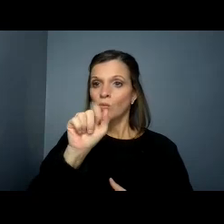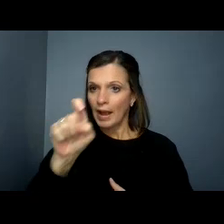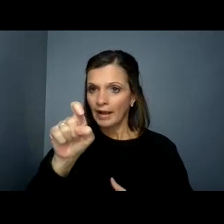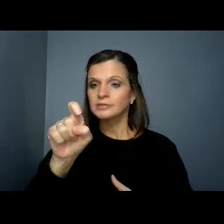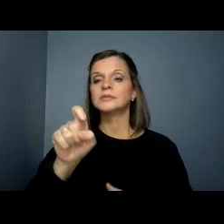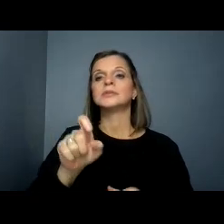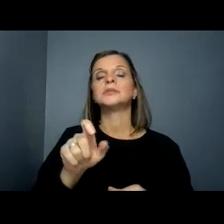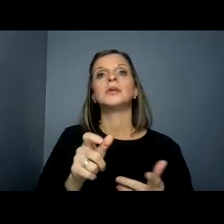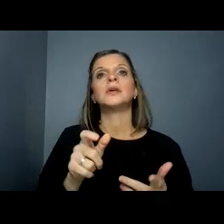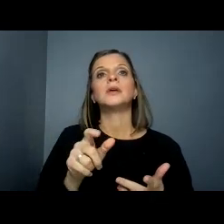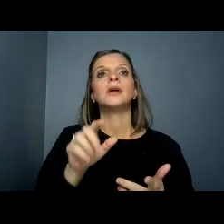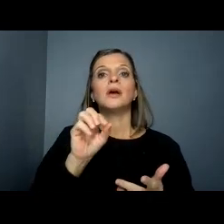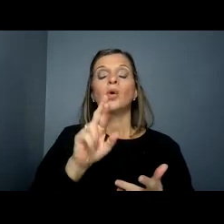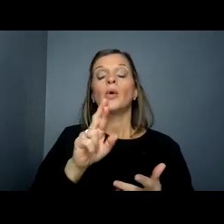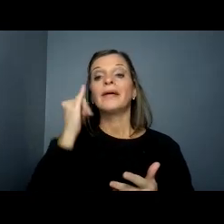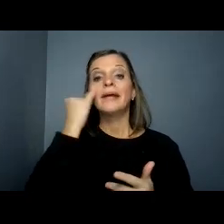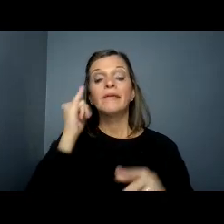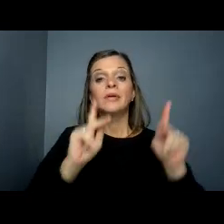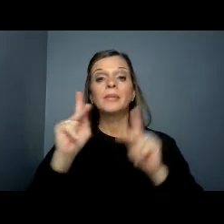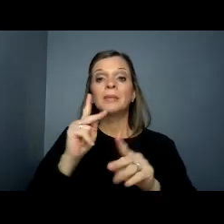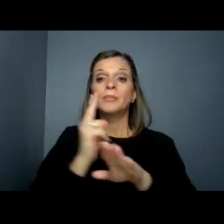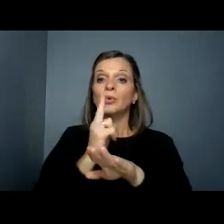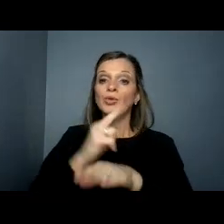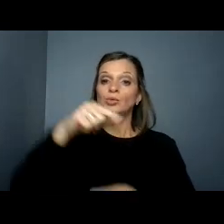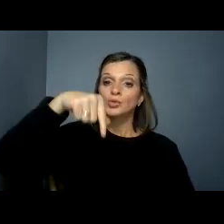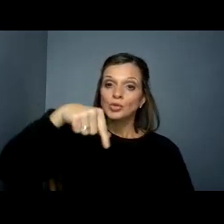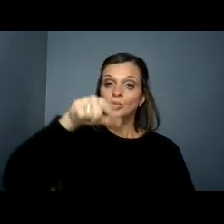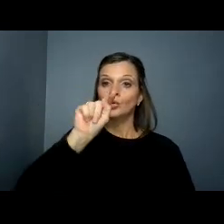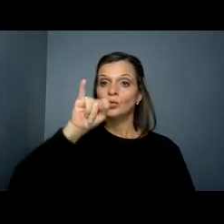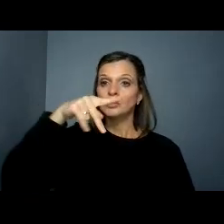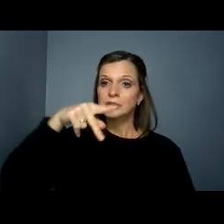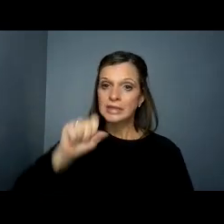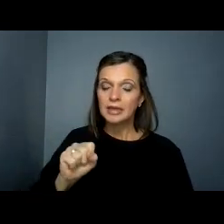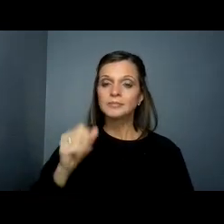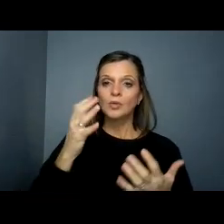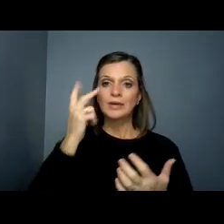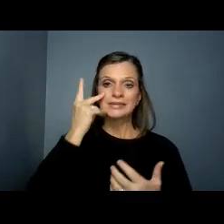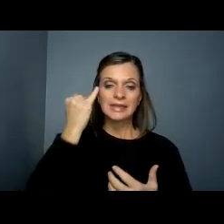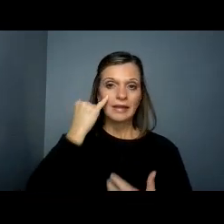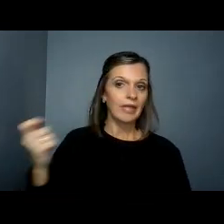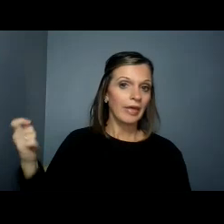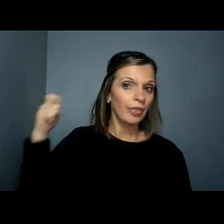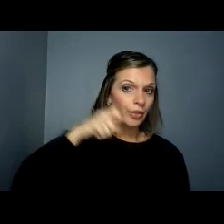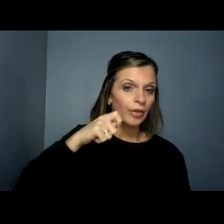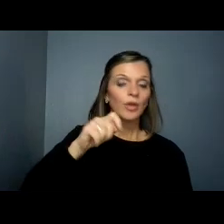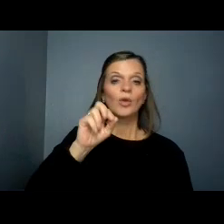stuck AQ tip in their ear or a ear mold T. Or I've seen everything from roaches to